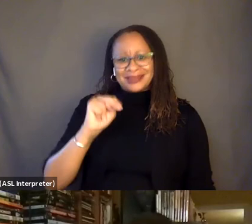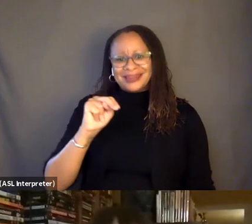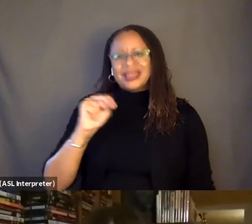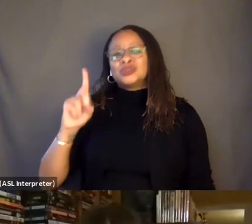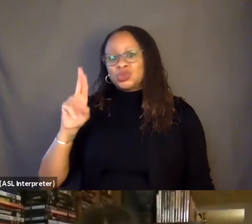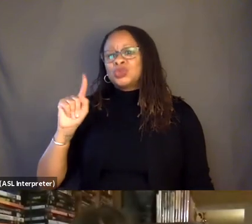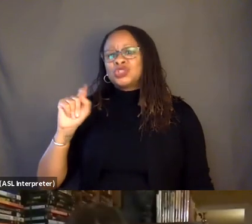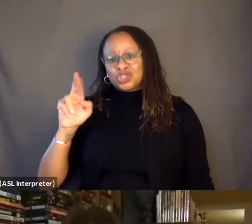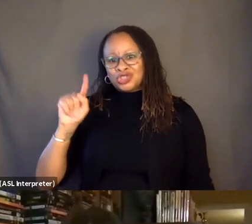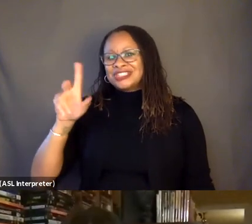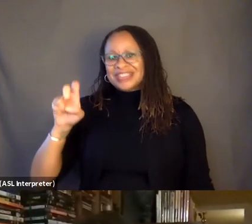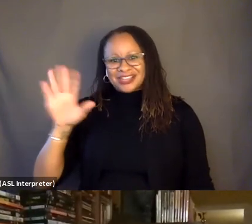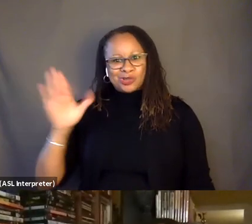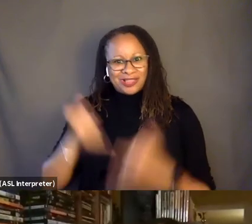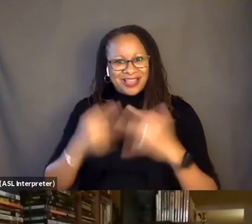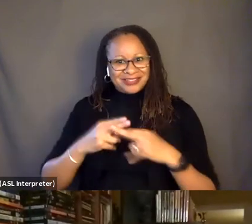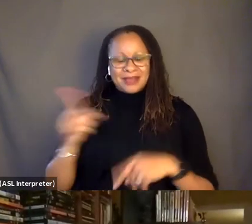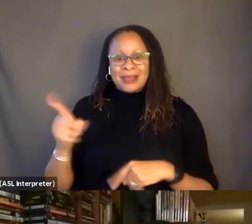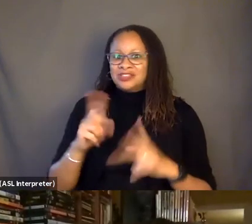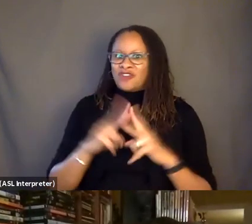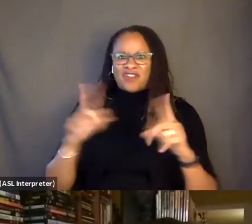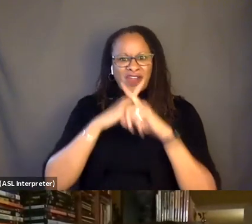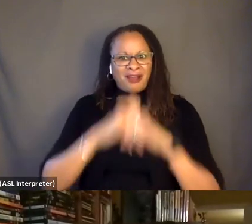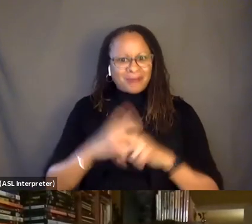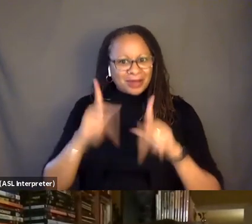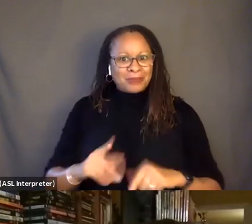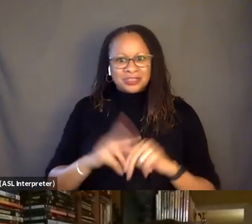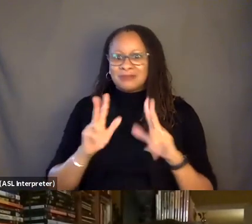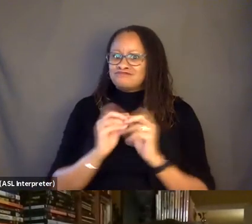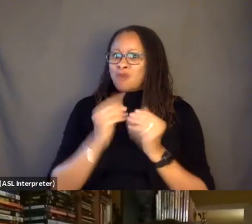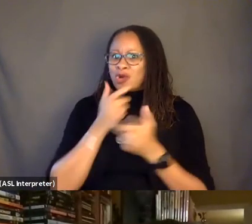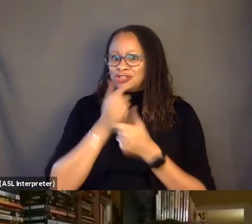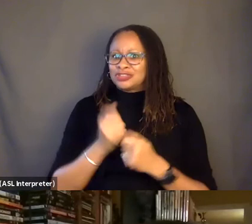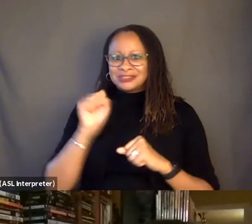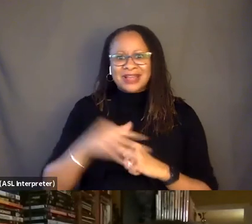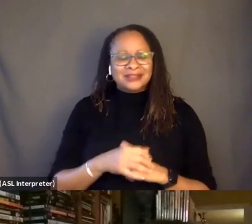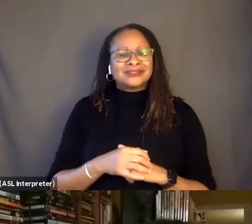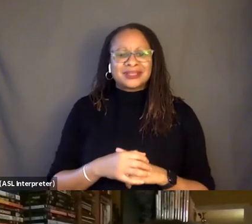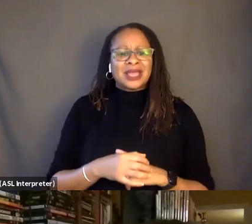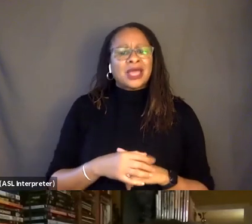Very interesting person, I say. So it'll be, yeah, it'll be interesting to see what happens